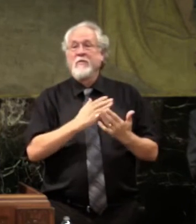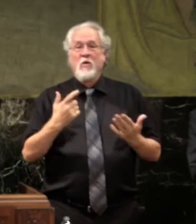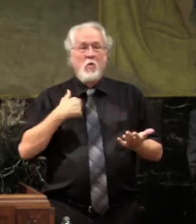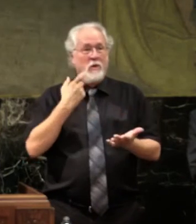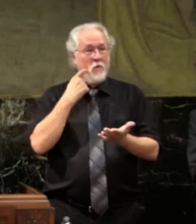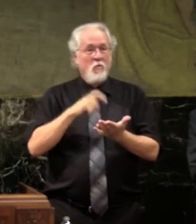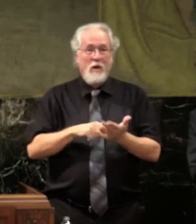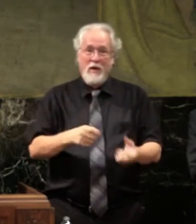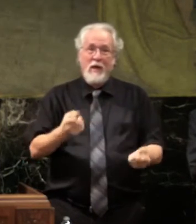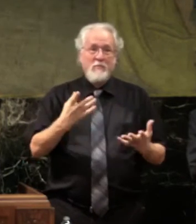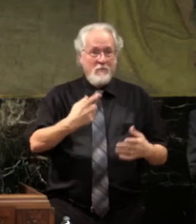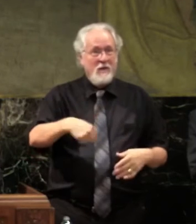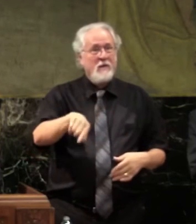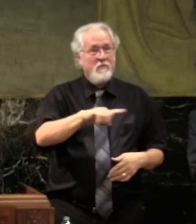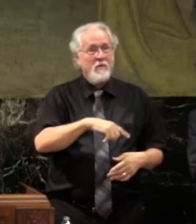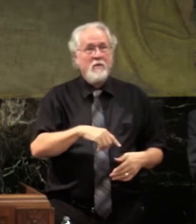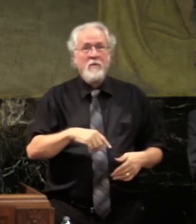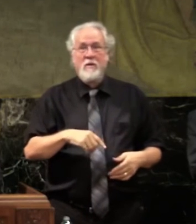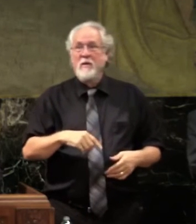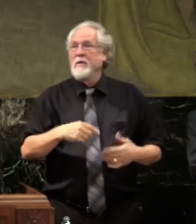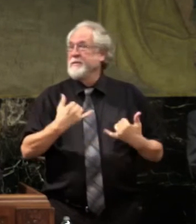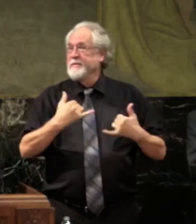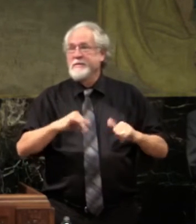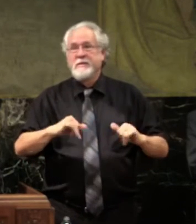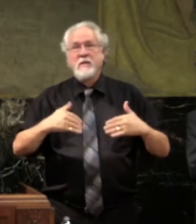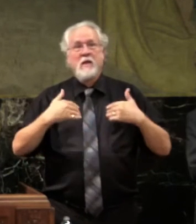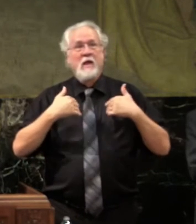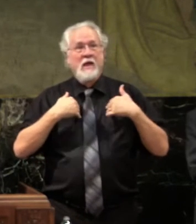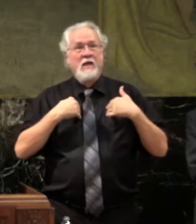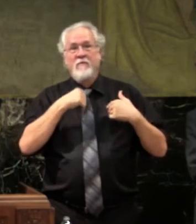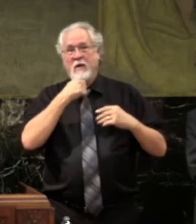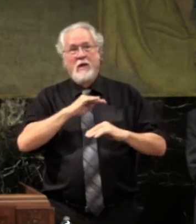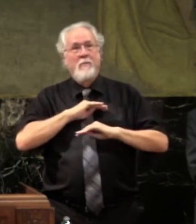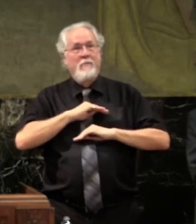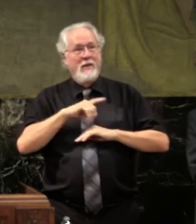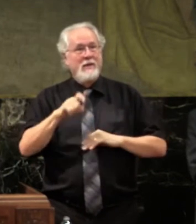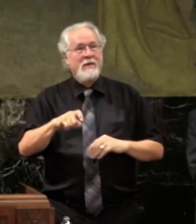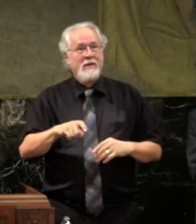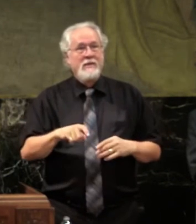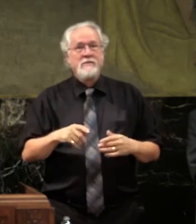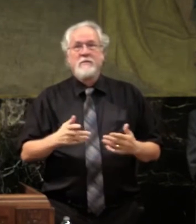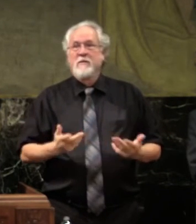that many of them will still have unmet needs and this is just a very